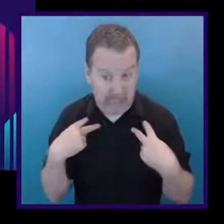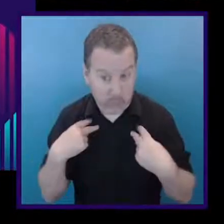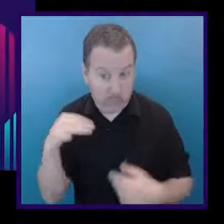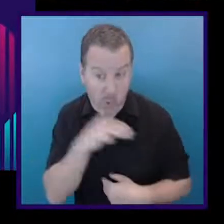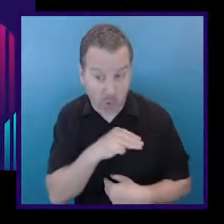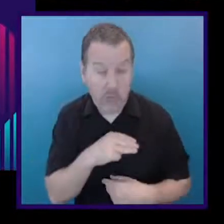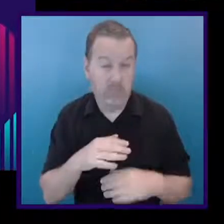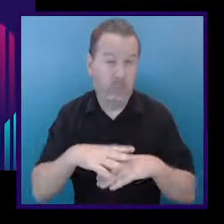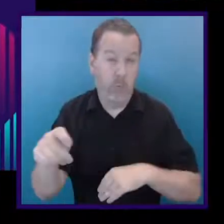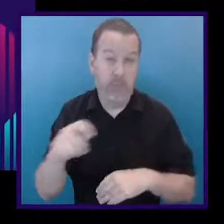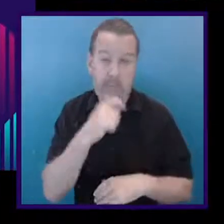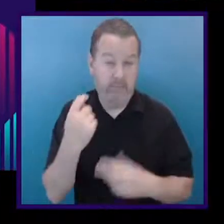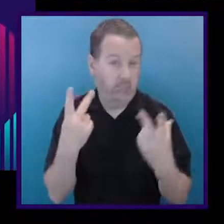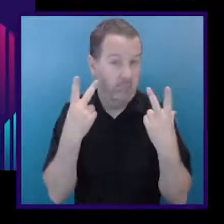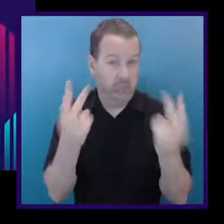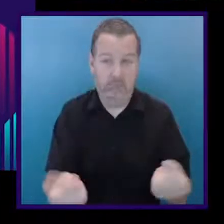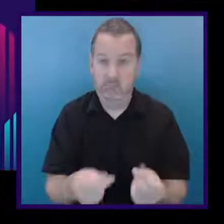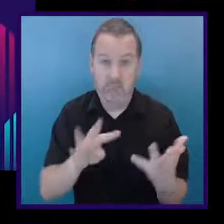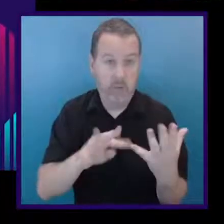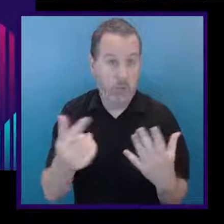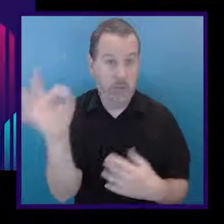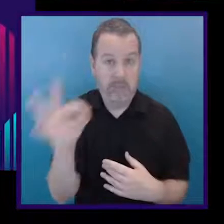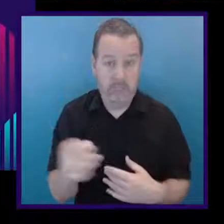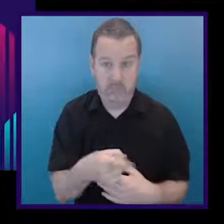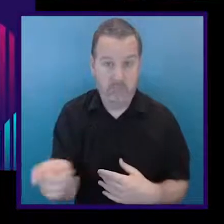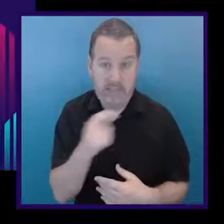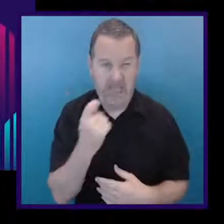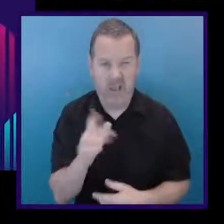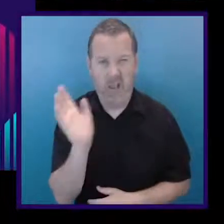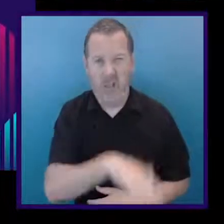92% cannot see the relevance of languages for their own future career.